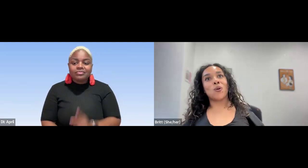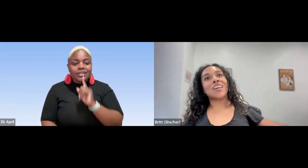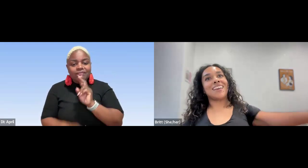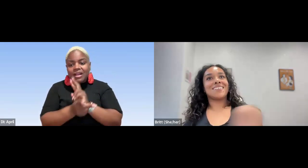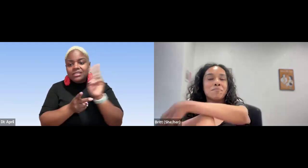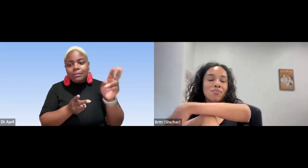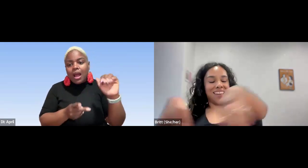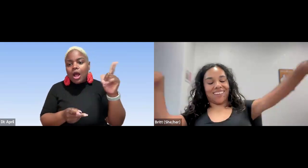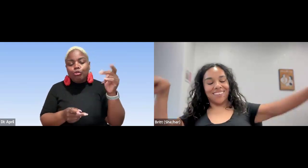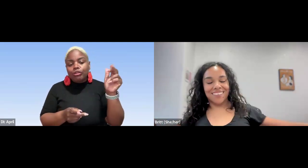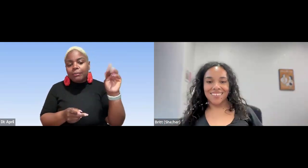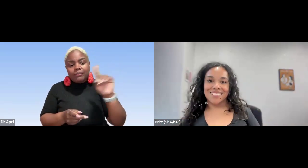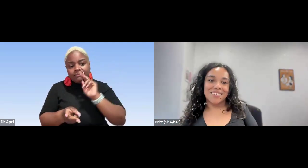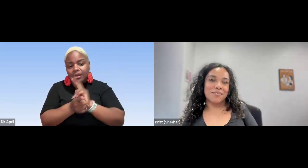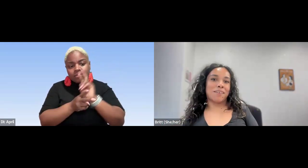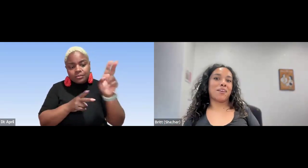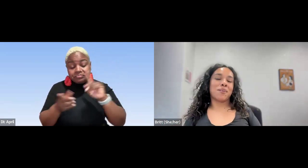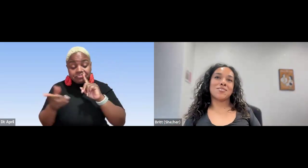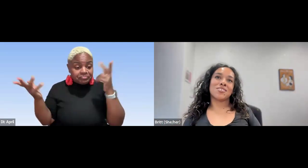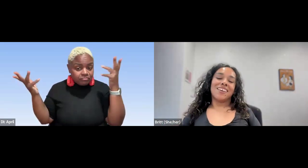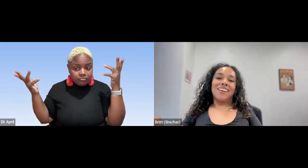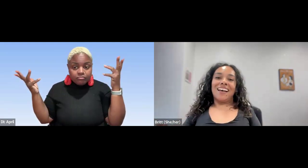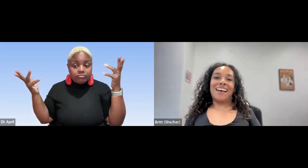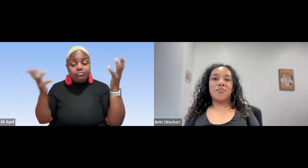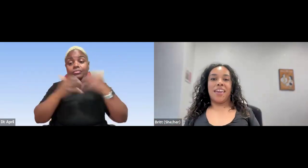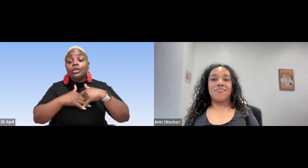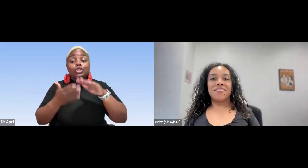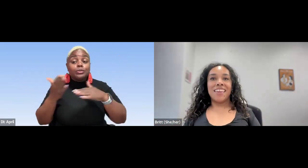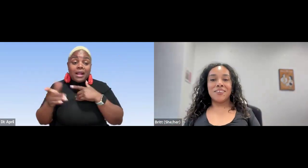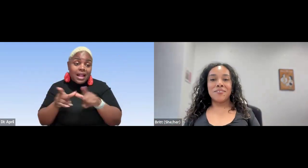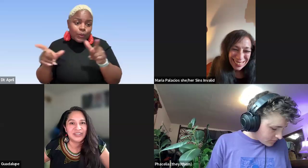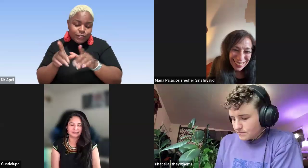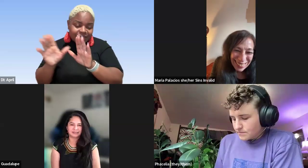like, working to break. Excuse my language. Uh, okay. Thank you.